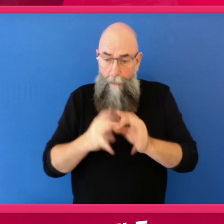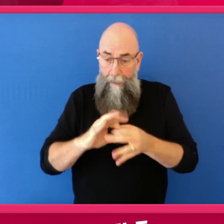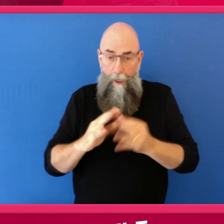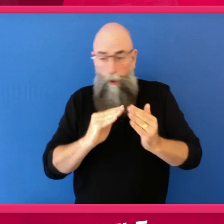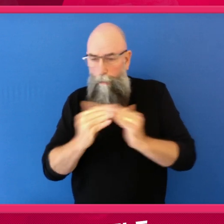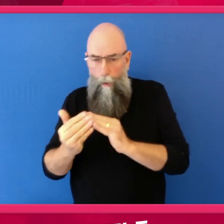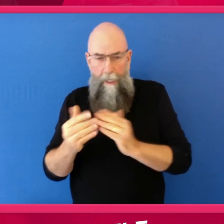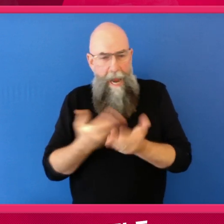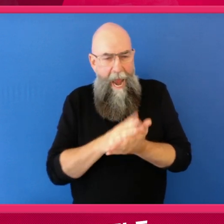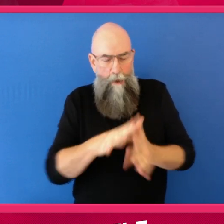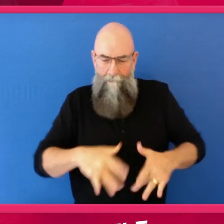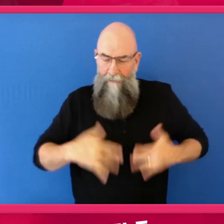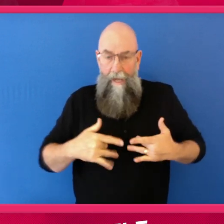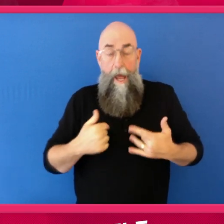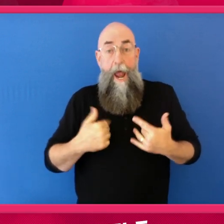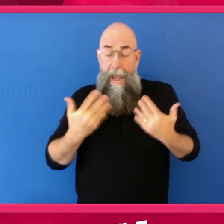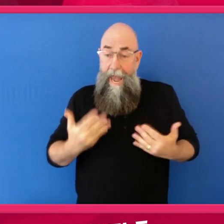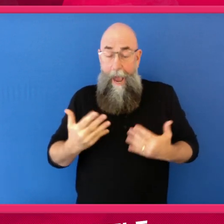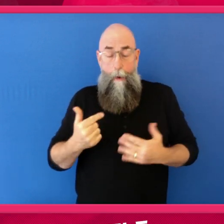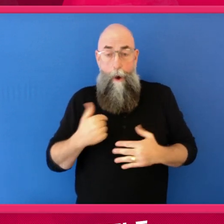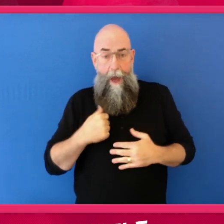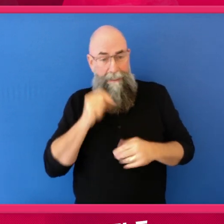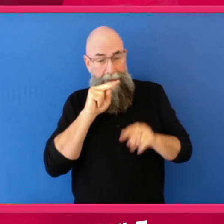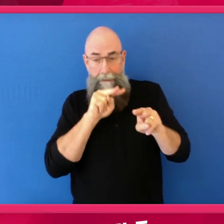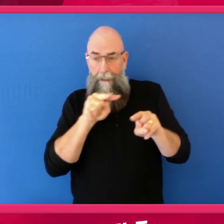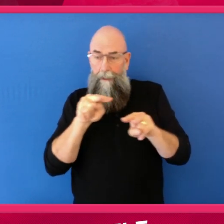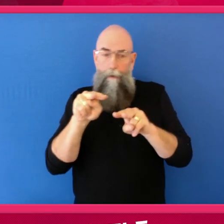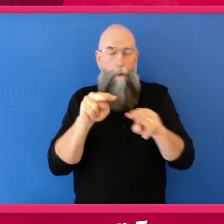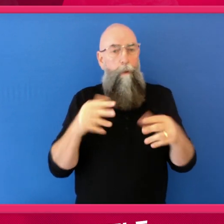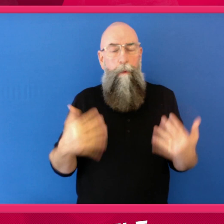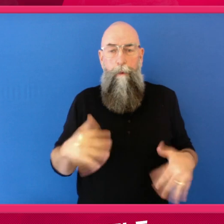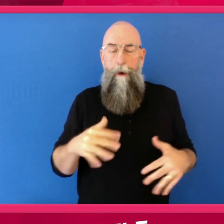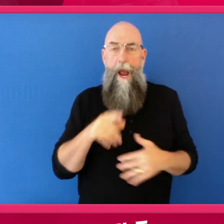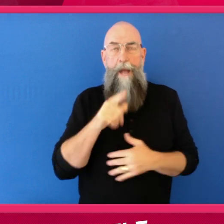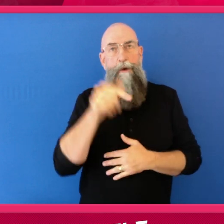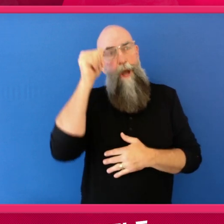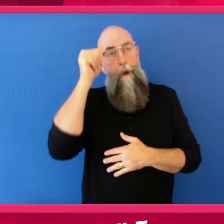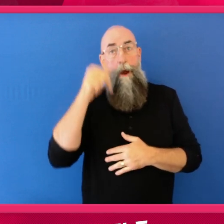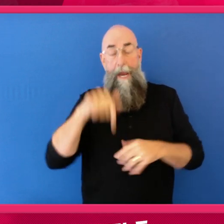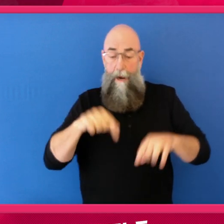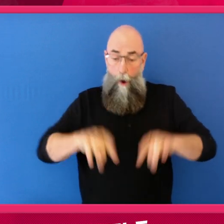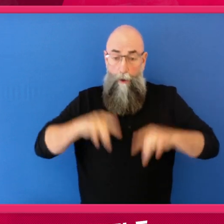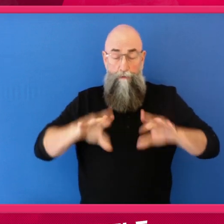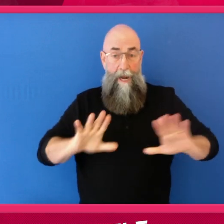seeing everywhere back home that you know, you just you right now, for this moment, you